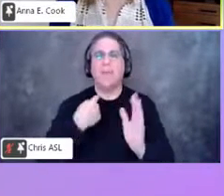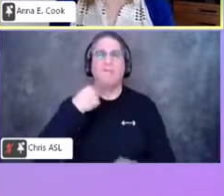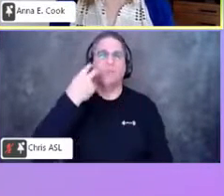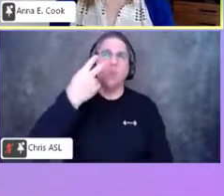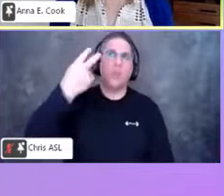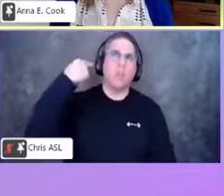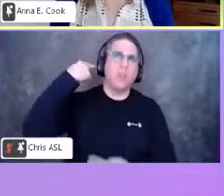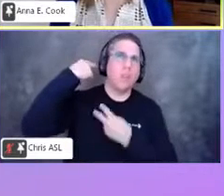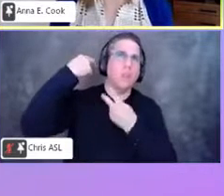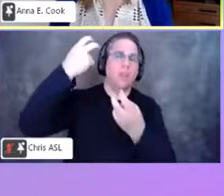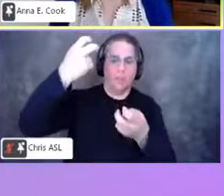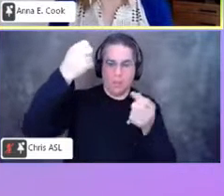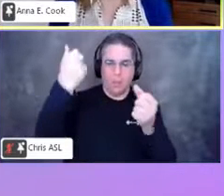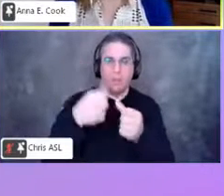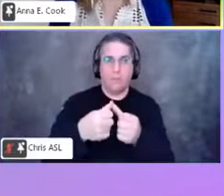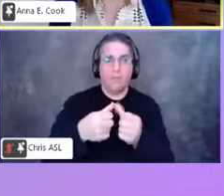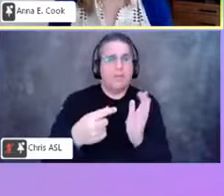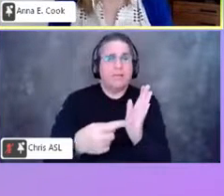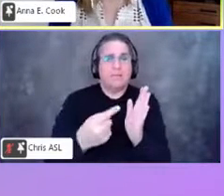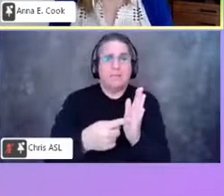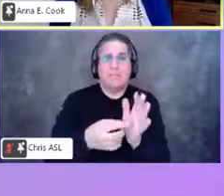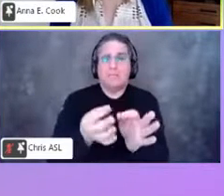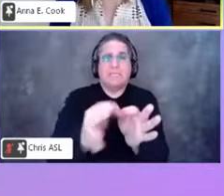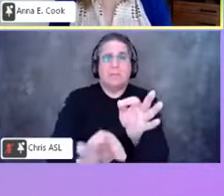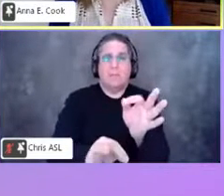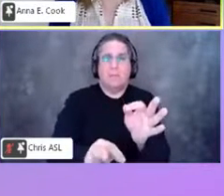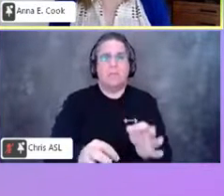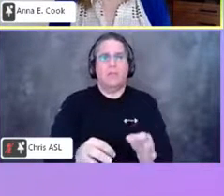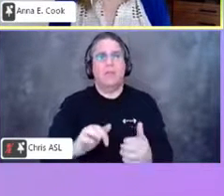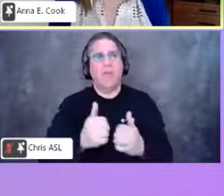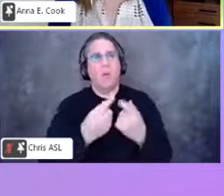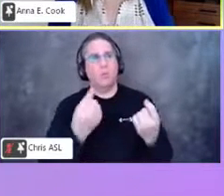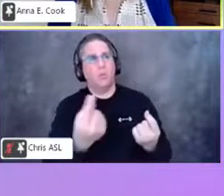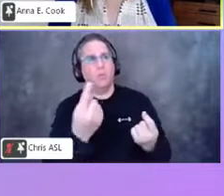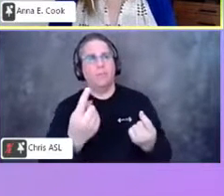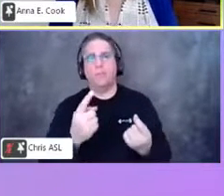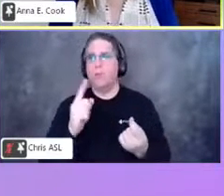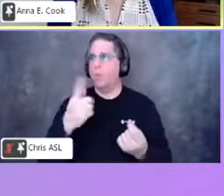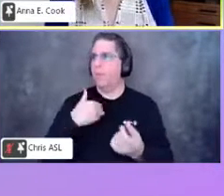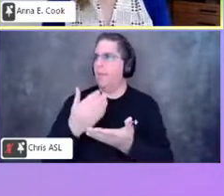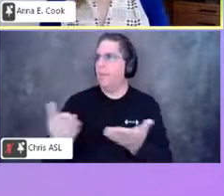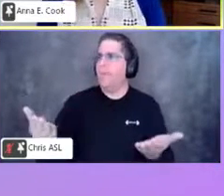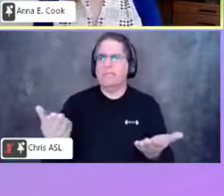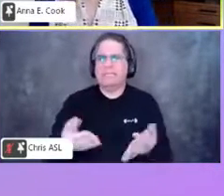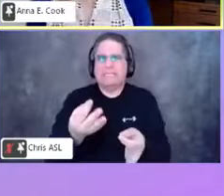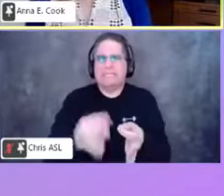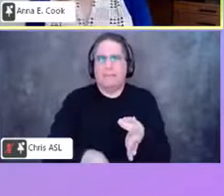object is can be simple especially if it's important to us but in other situations it's